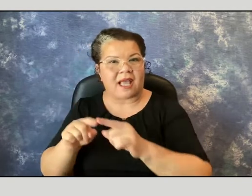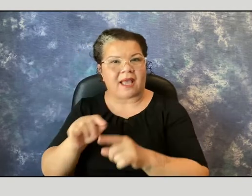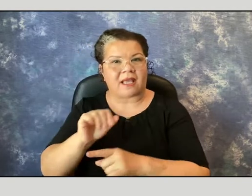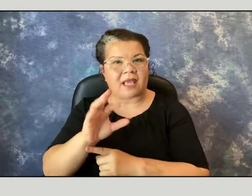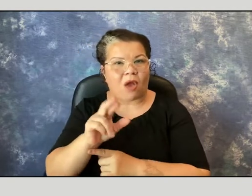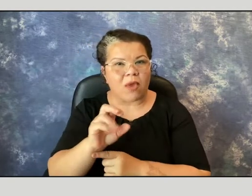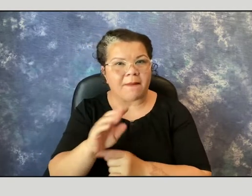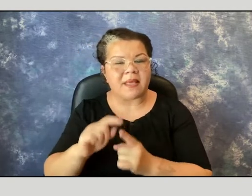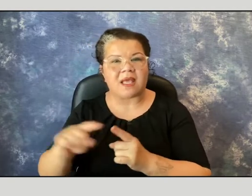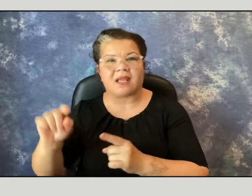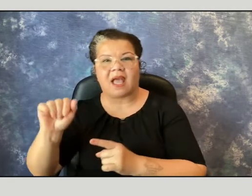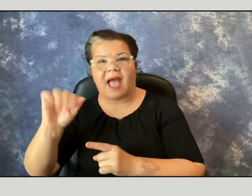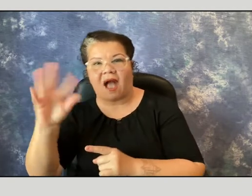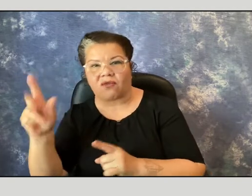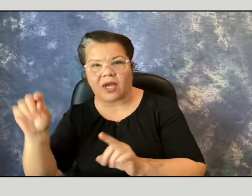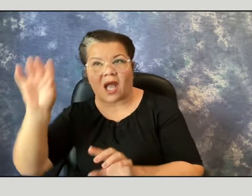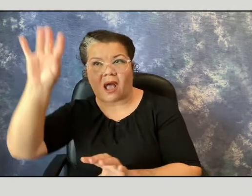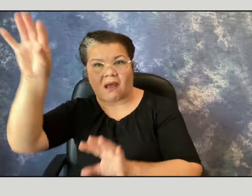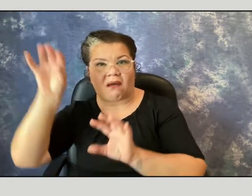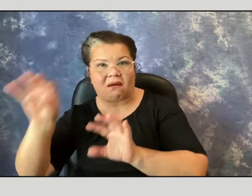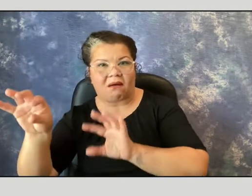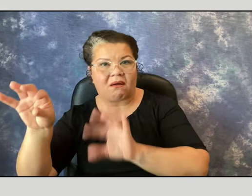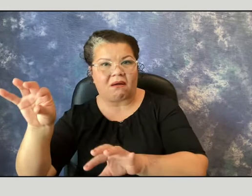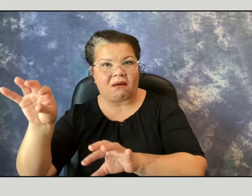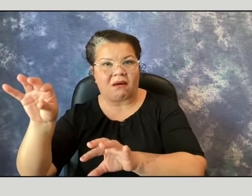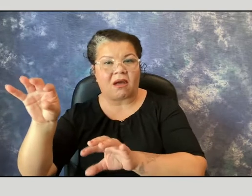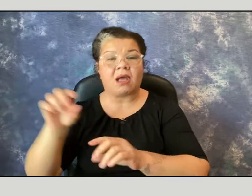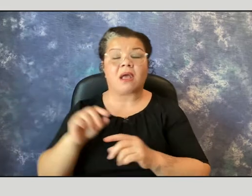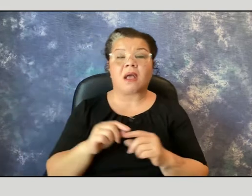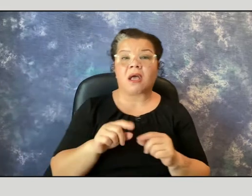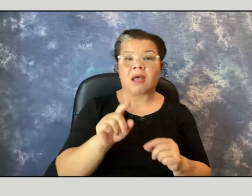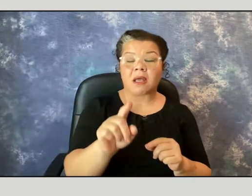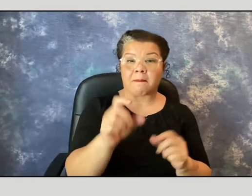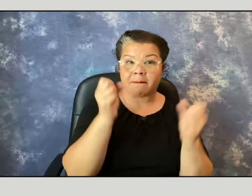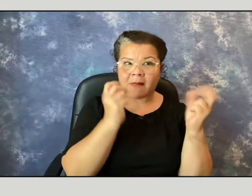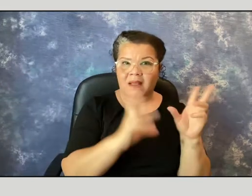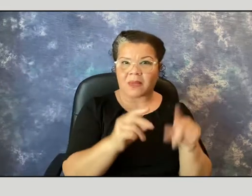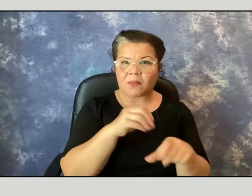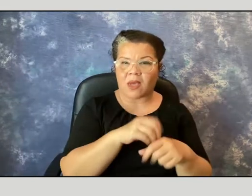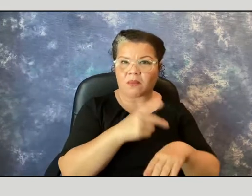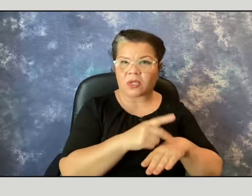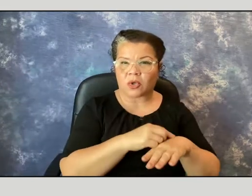and I think that a lot of folks in Puerto Rico who, especially those who are interested in statehood,